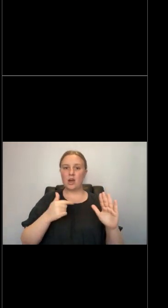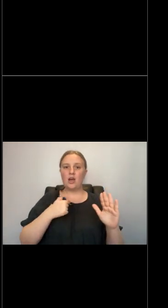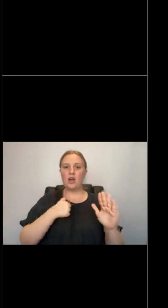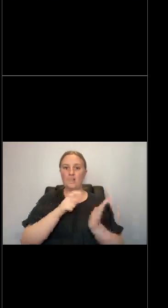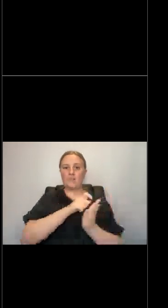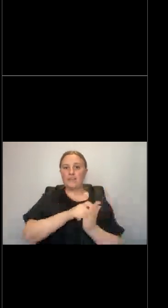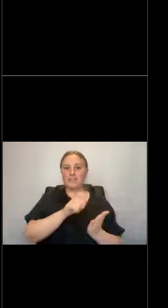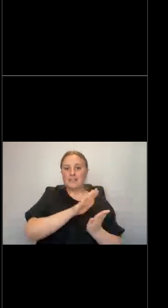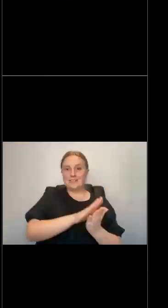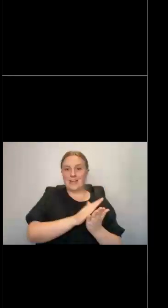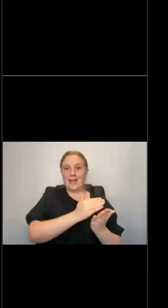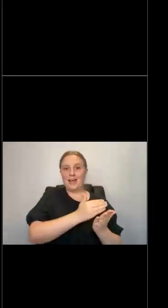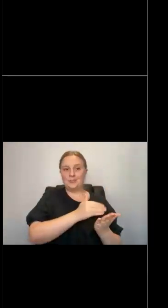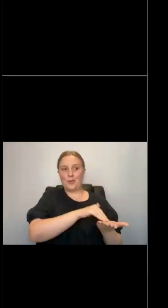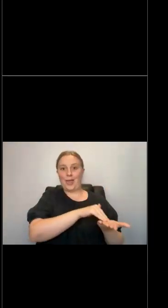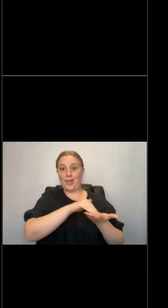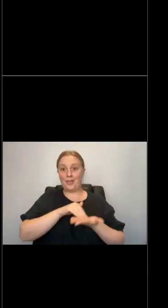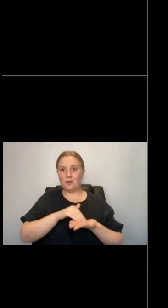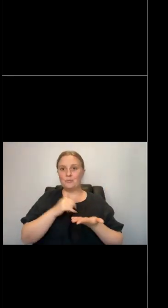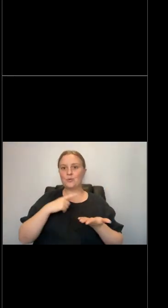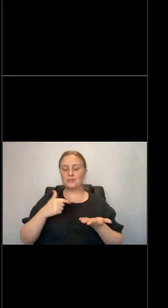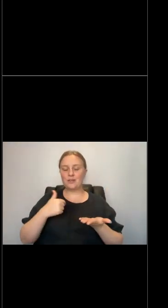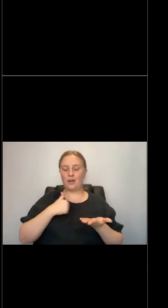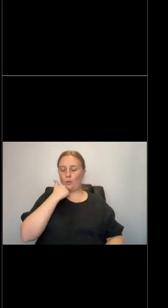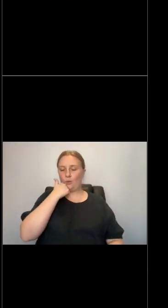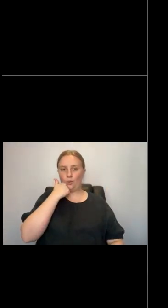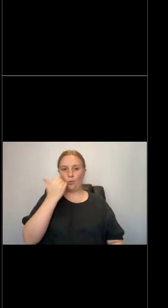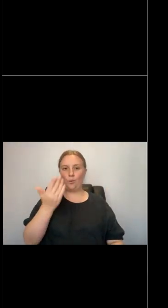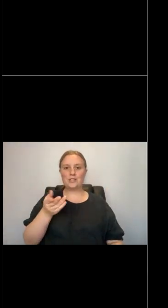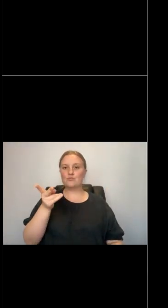because I always repeat them in the wrong order.